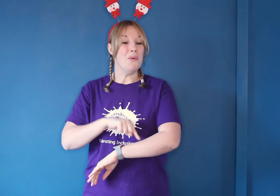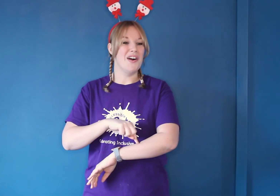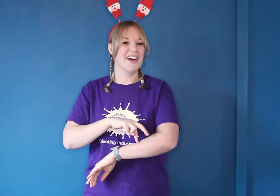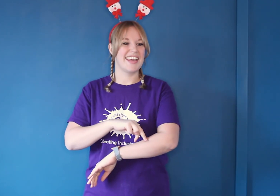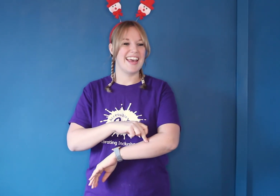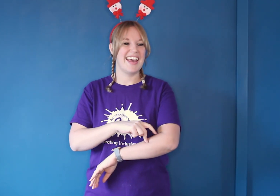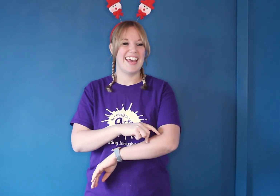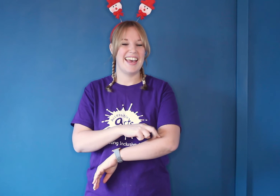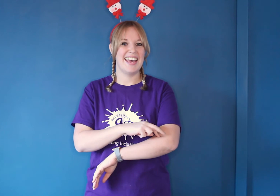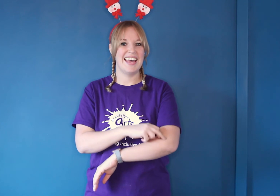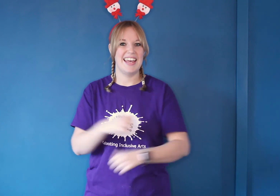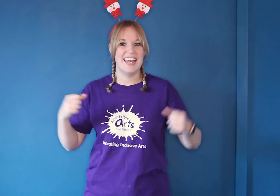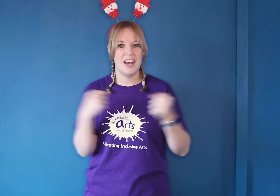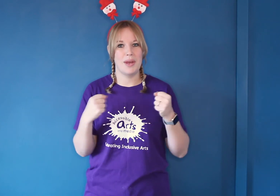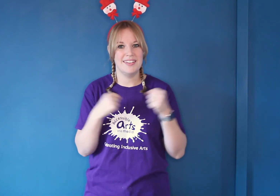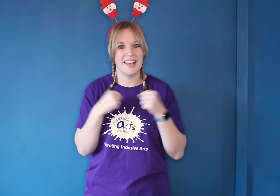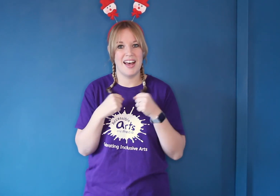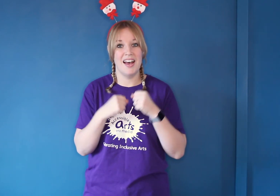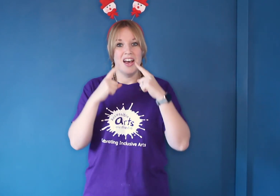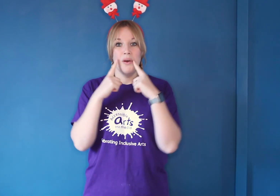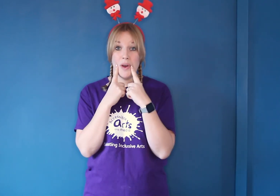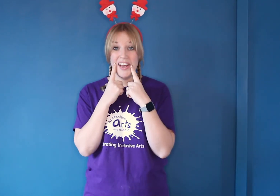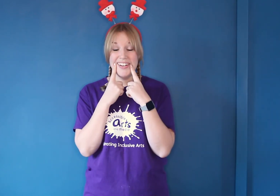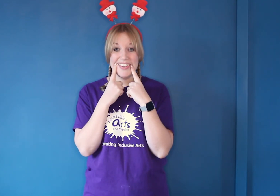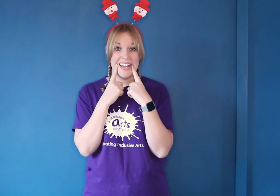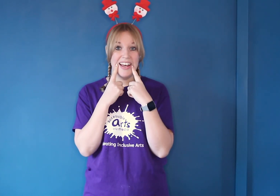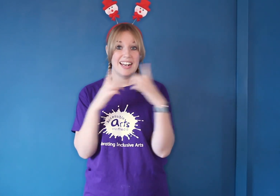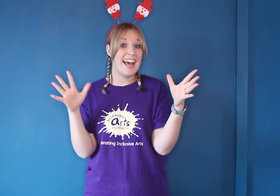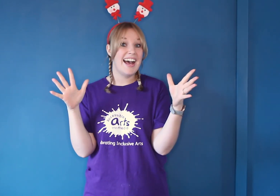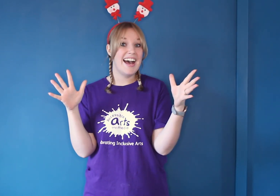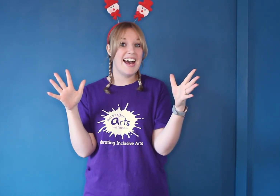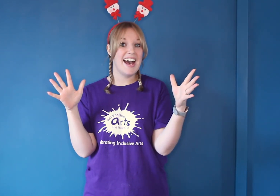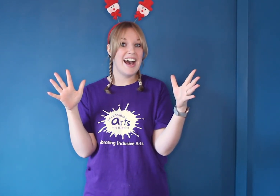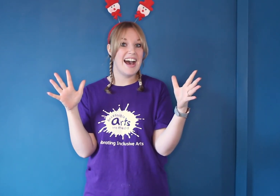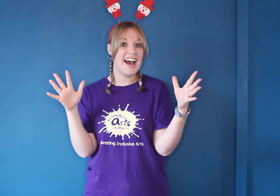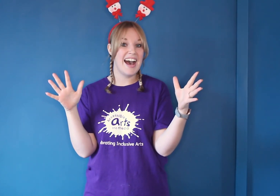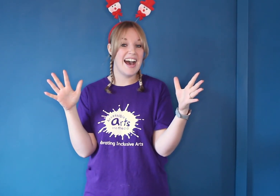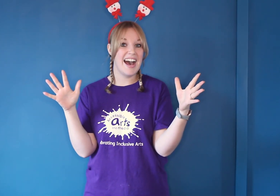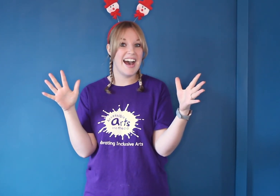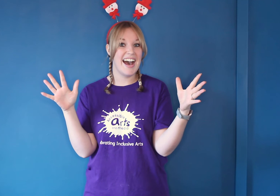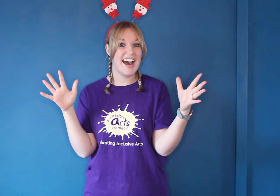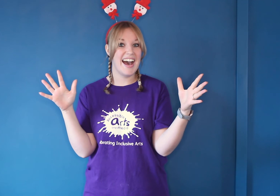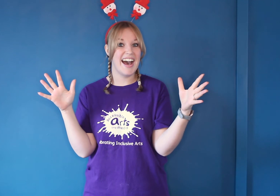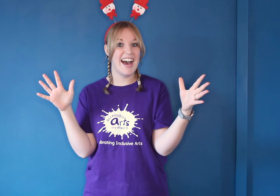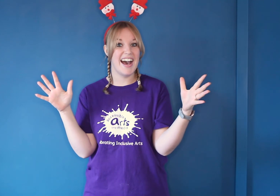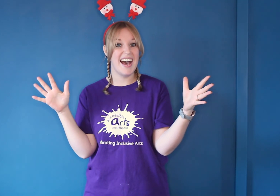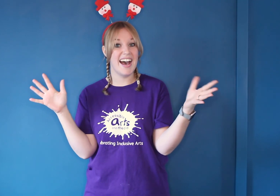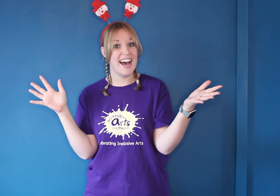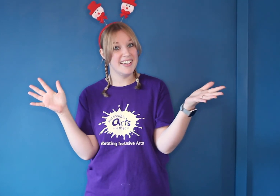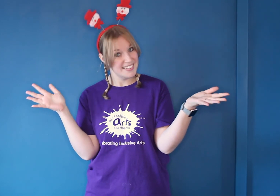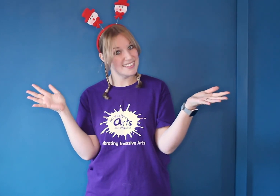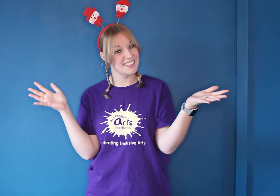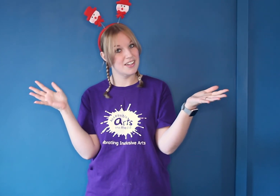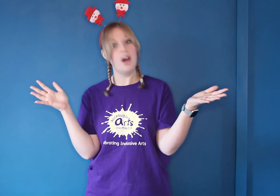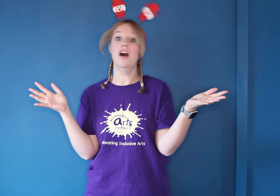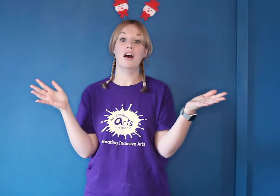Walking in a winter wonderland.